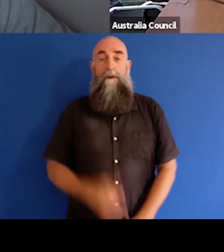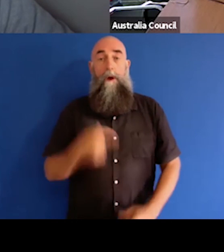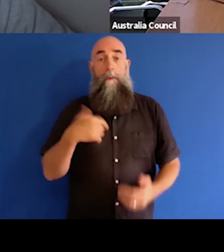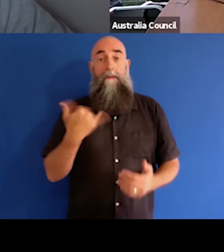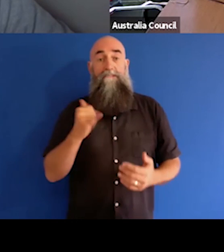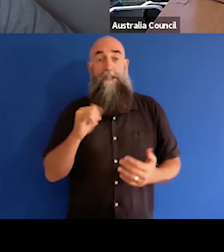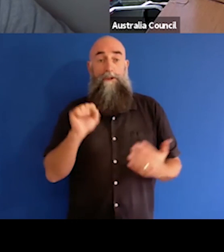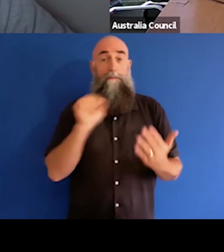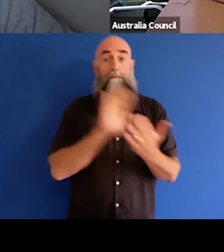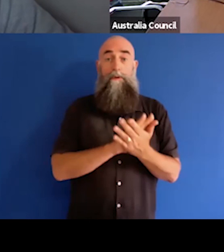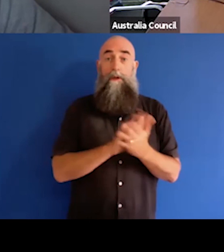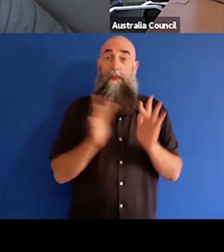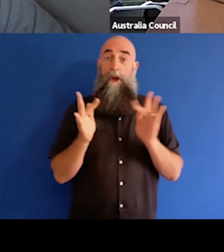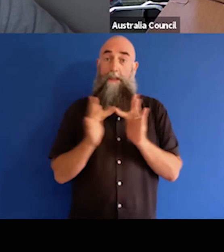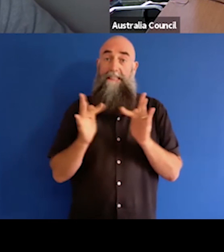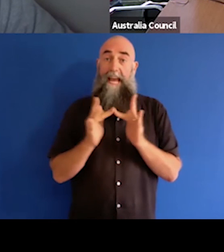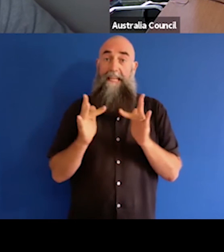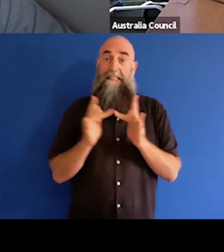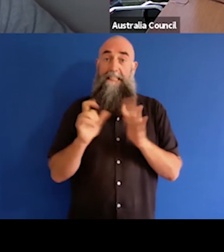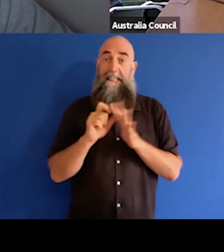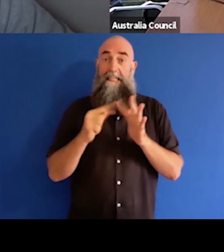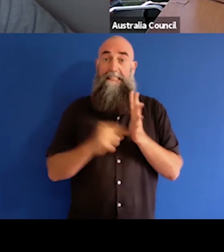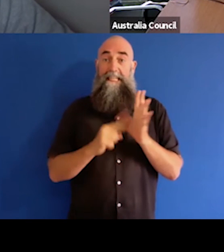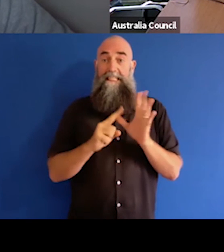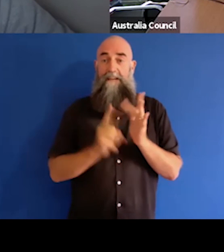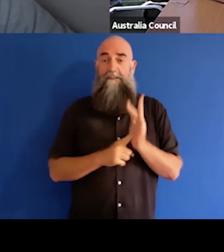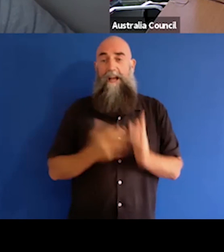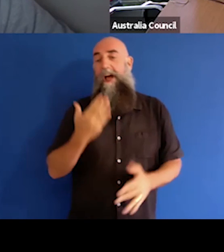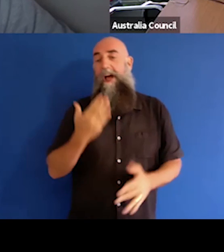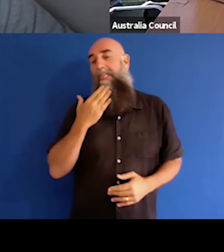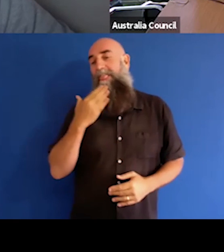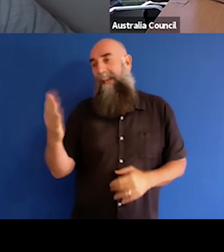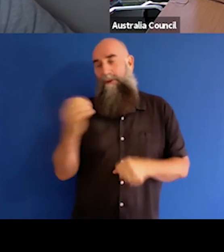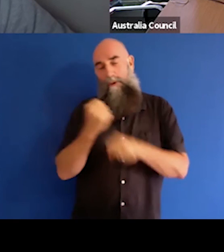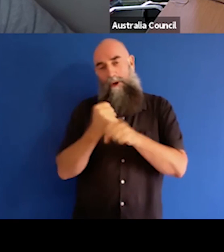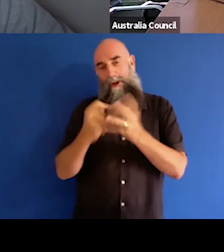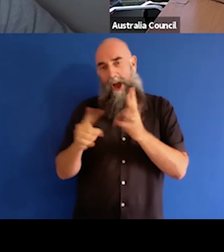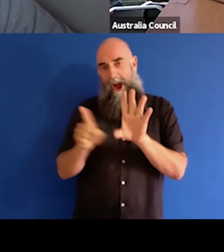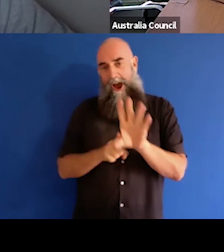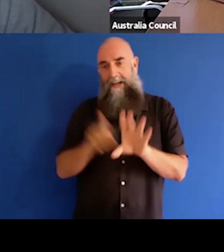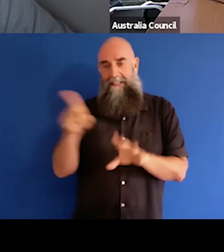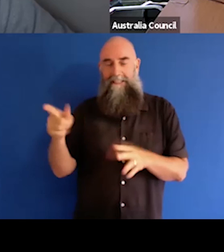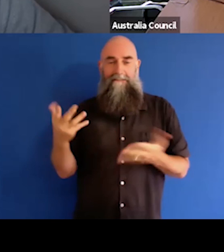Thank you, Guy. As he said he would. I think we're going to put that in the chat